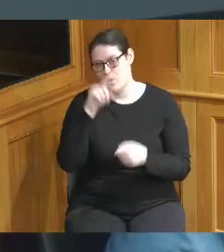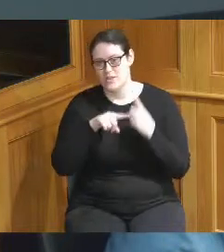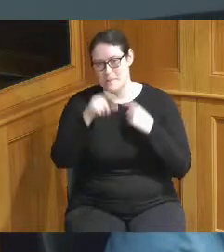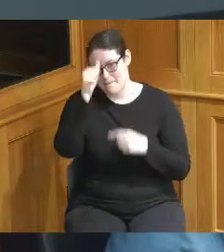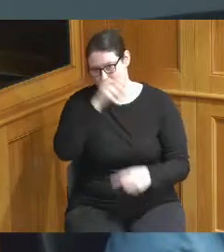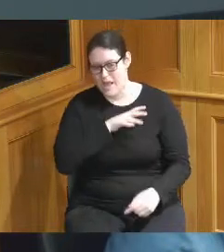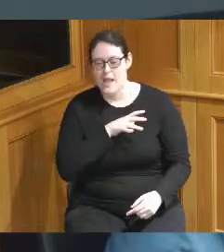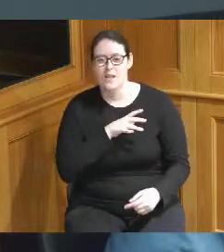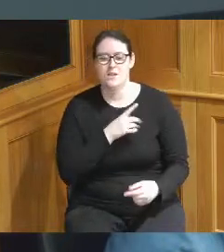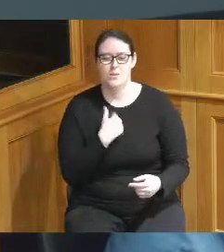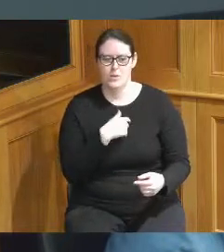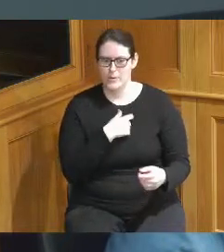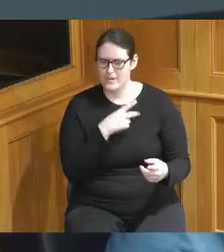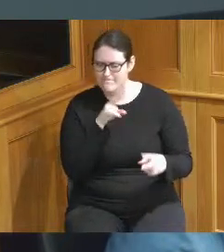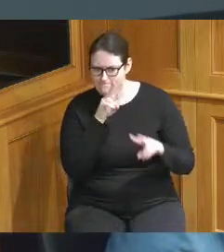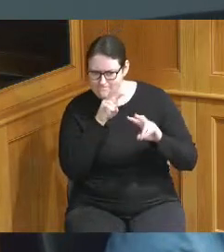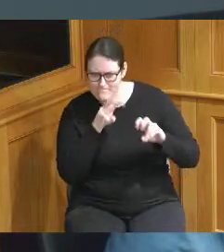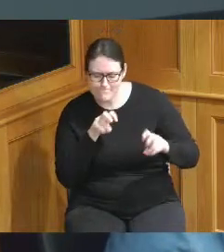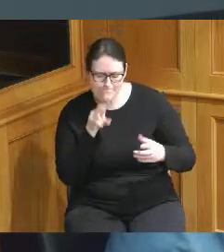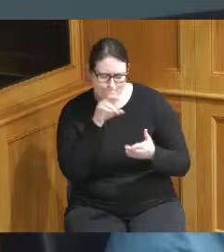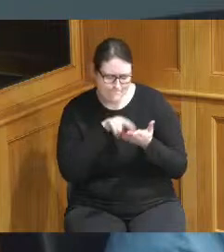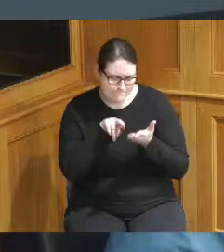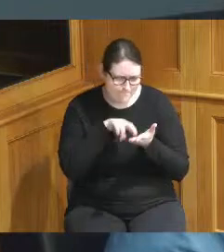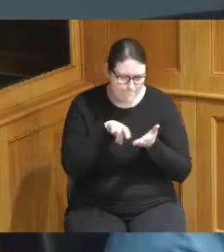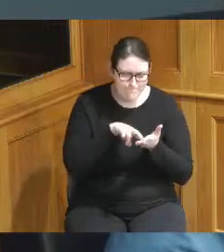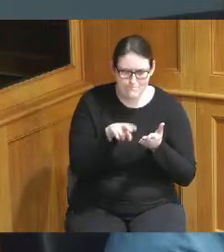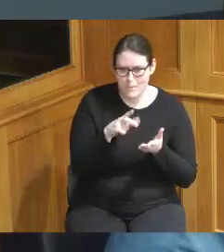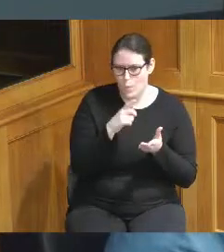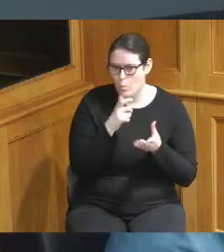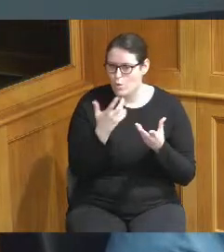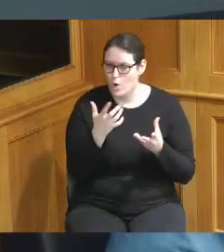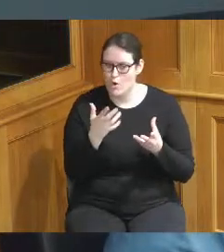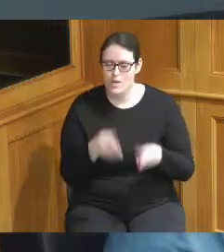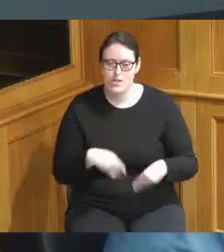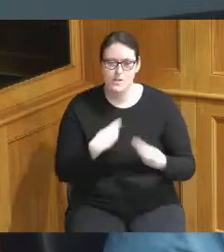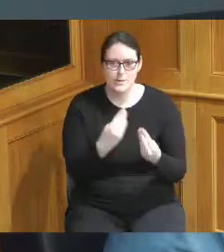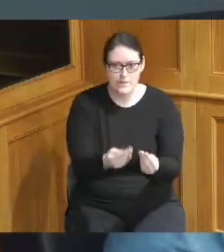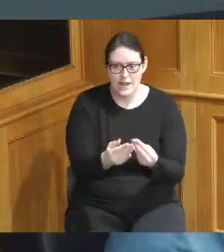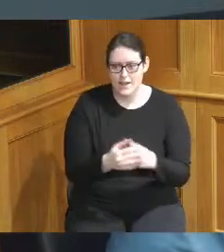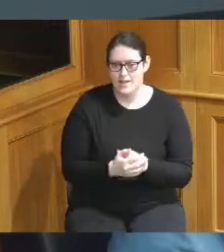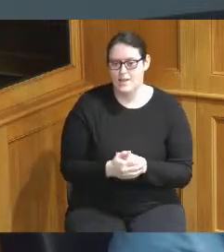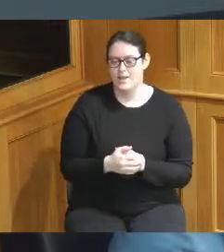our facilities anything that Hamilton County we own it our facilities we should say we want it